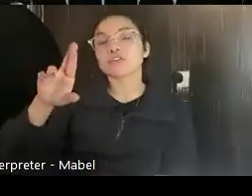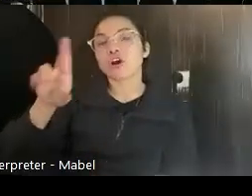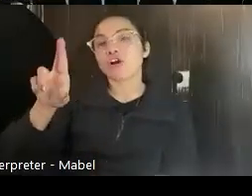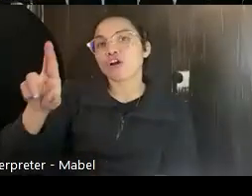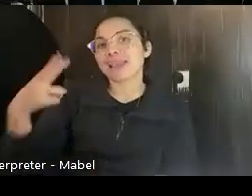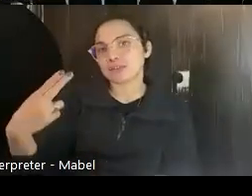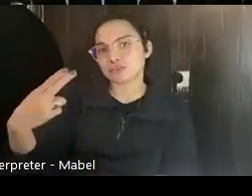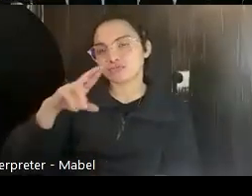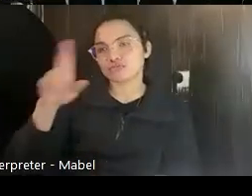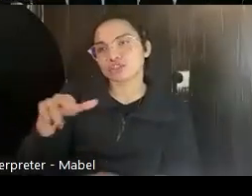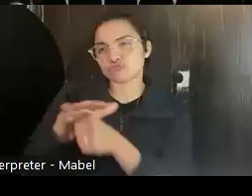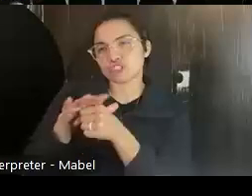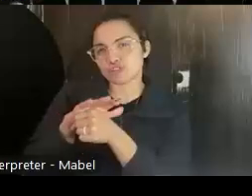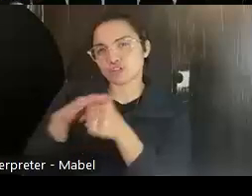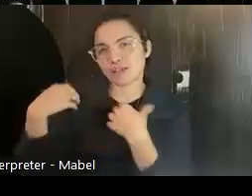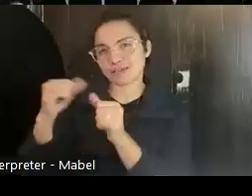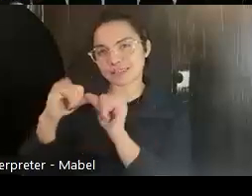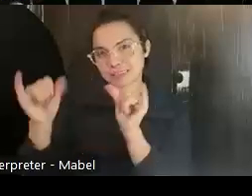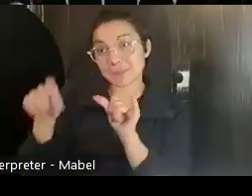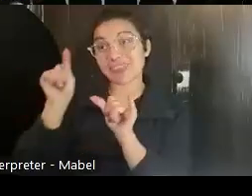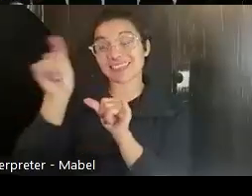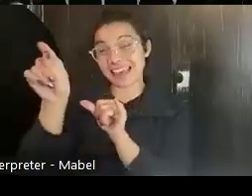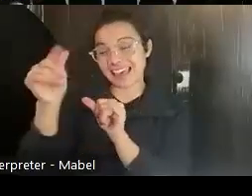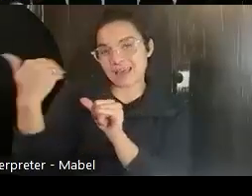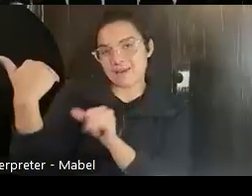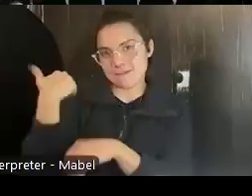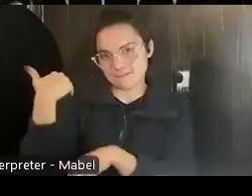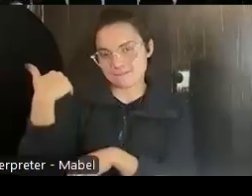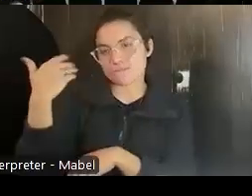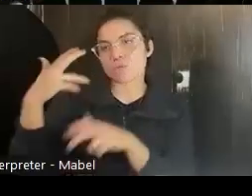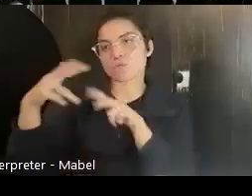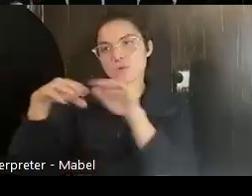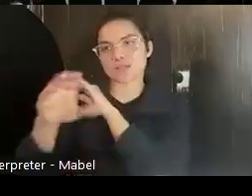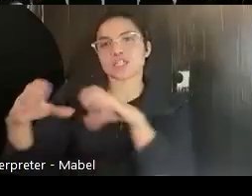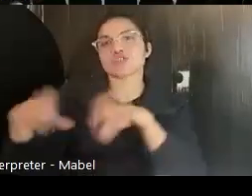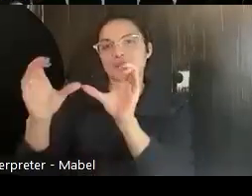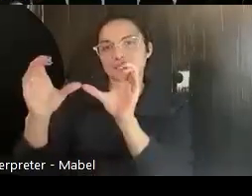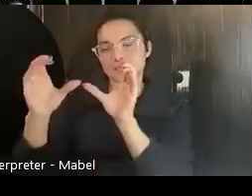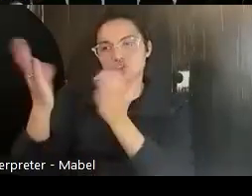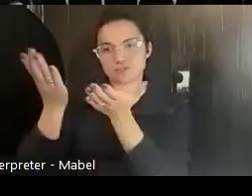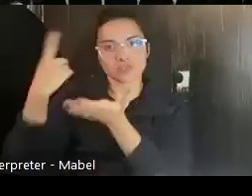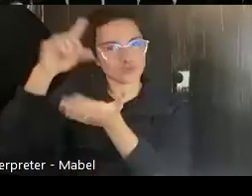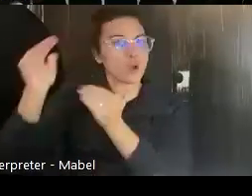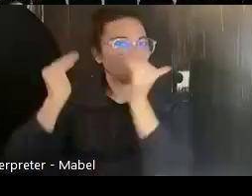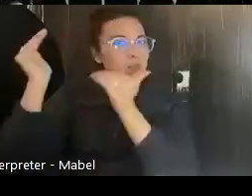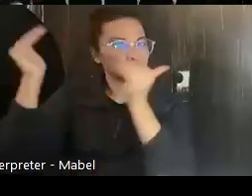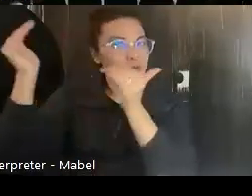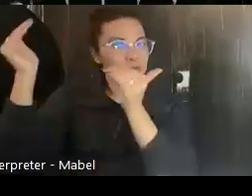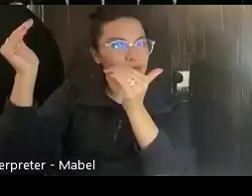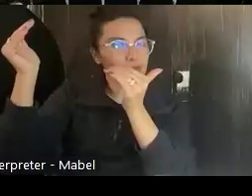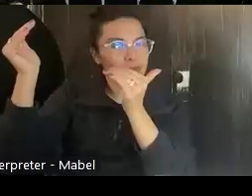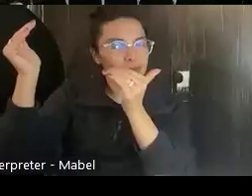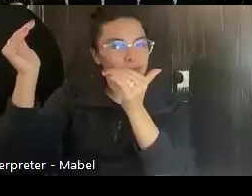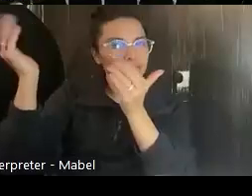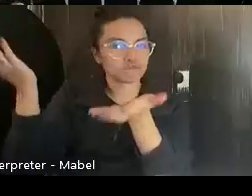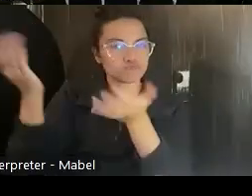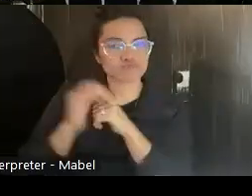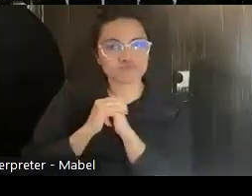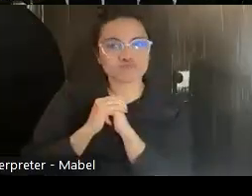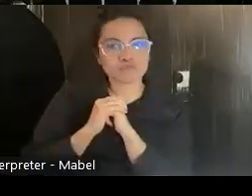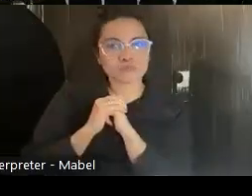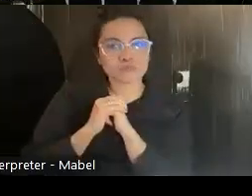system is a walk-in crisis uh service that can see adults um again we continue with the